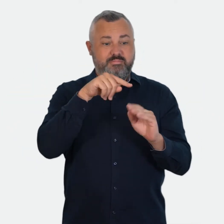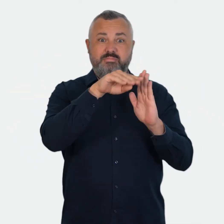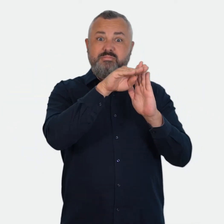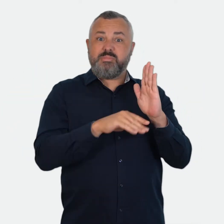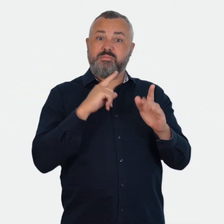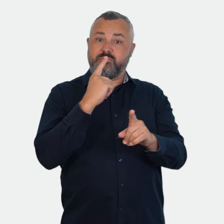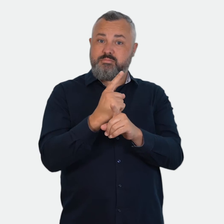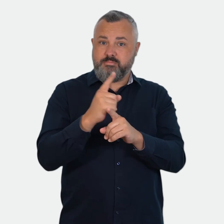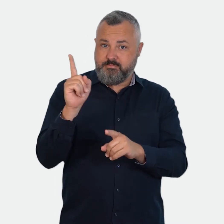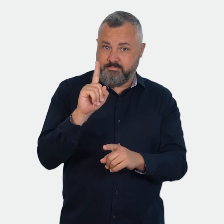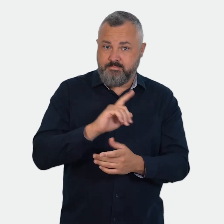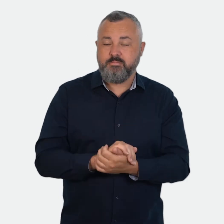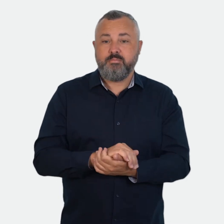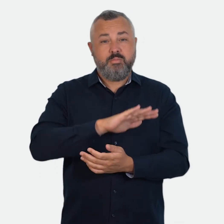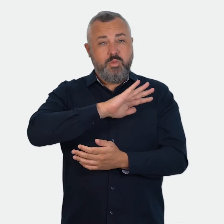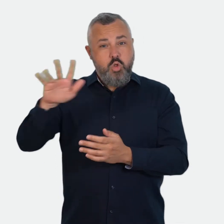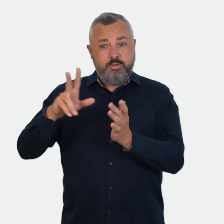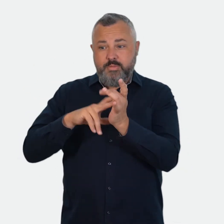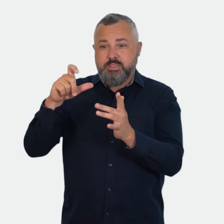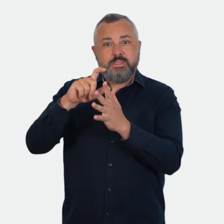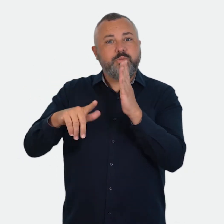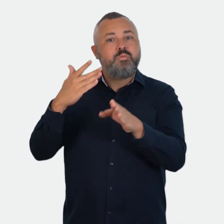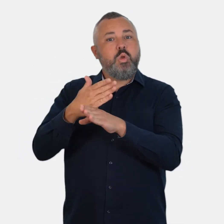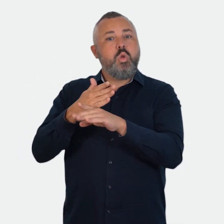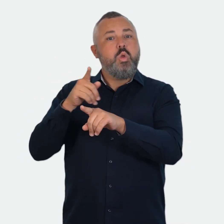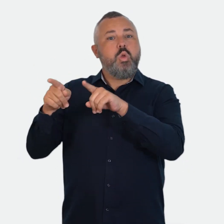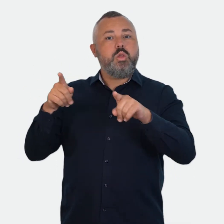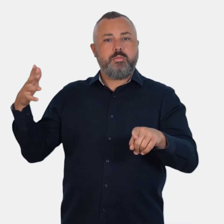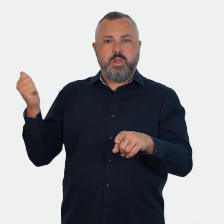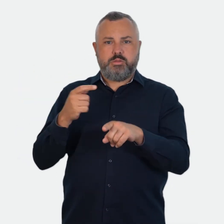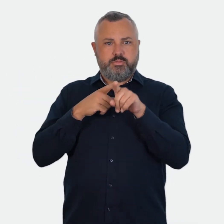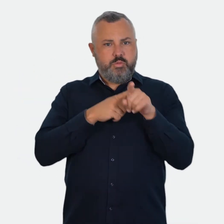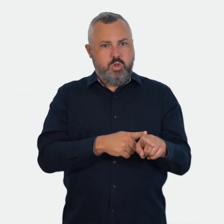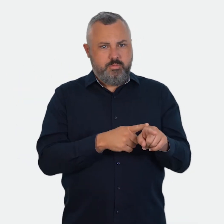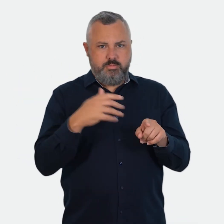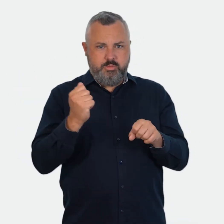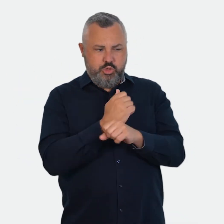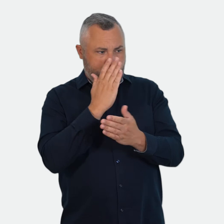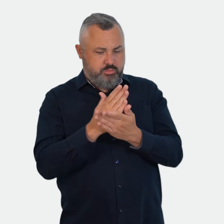The Code sets out the obligations that all Victorian disability workers must